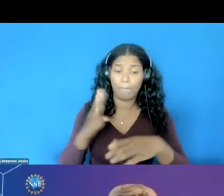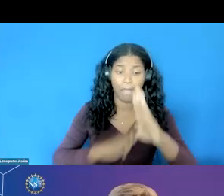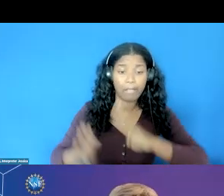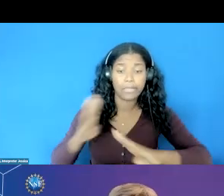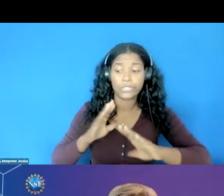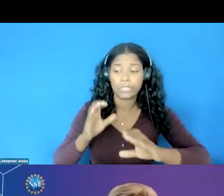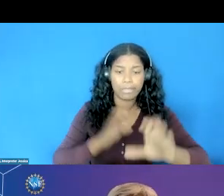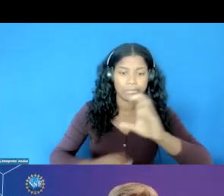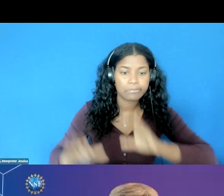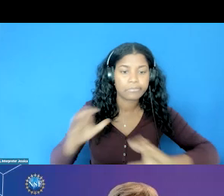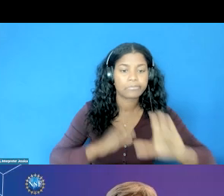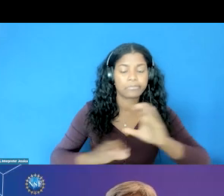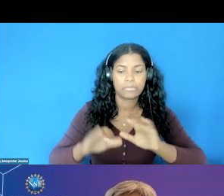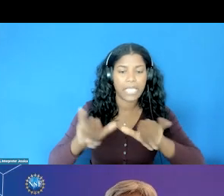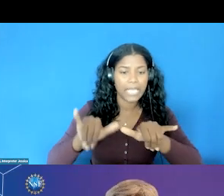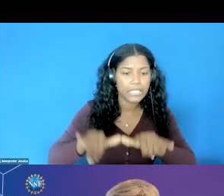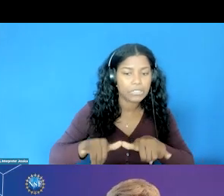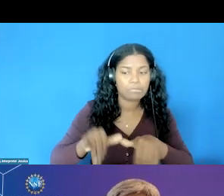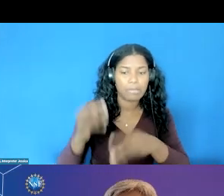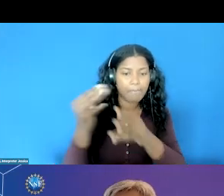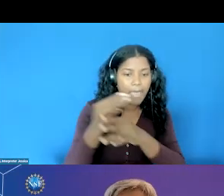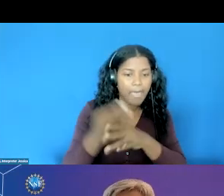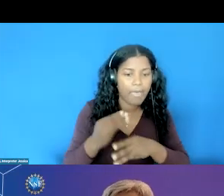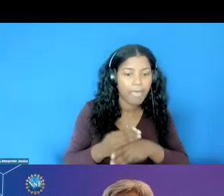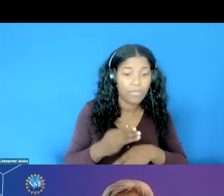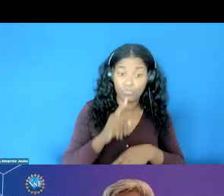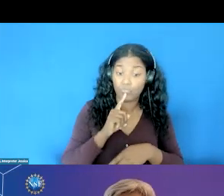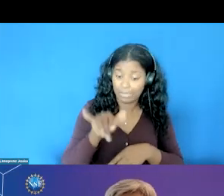engineering, mathematics and other disciplines is really driving the BIO economy.